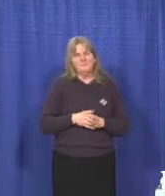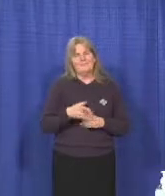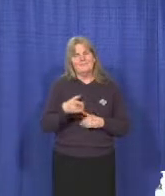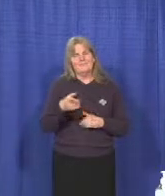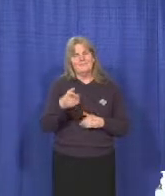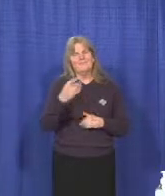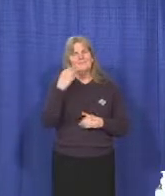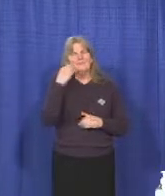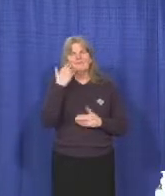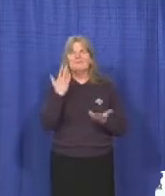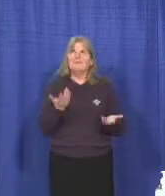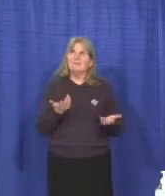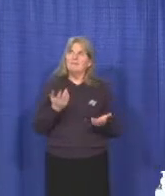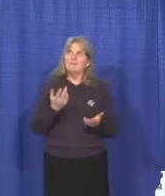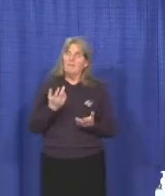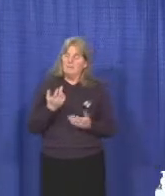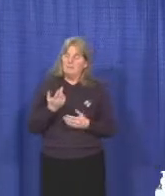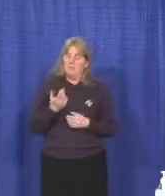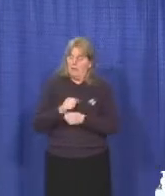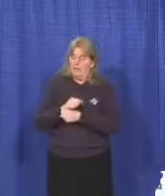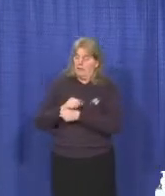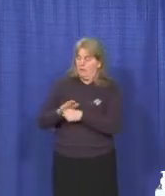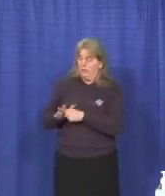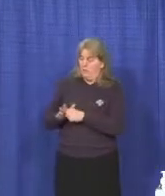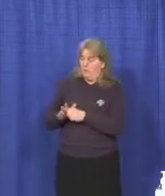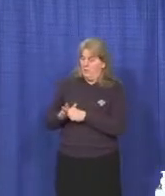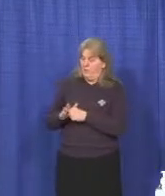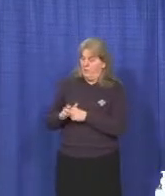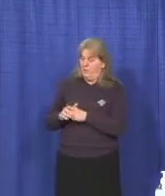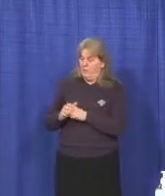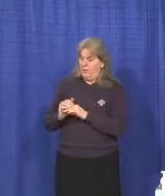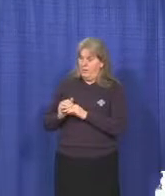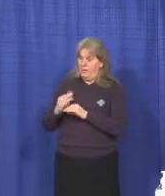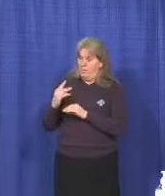I know we never thought this pandemic would surpass 12 months